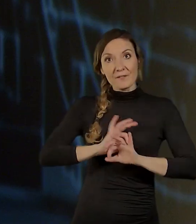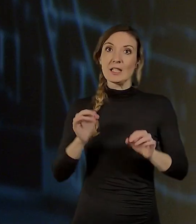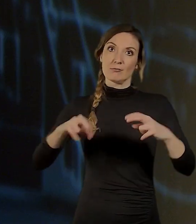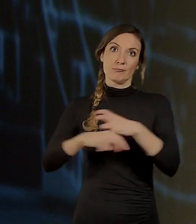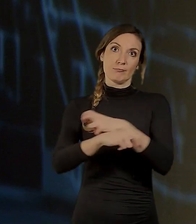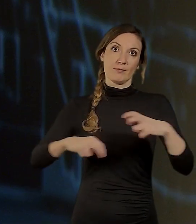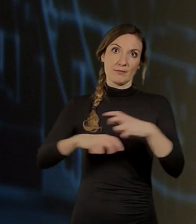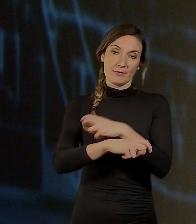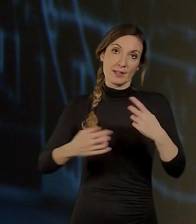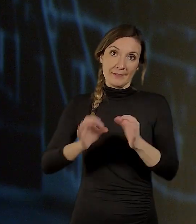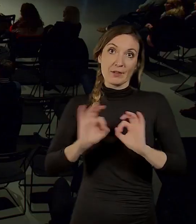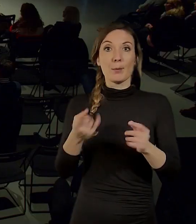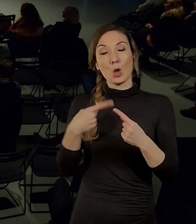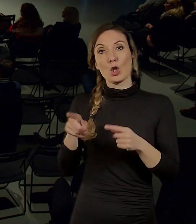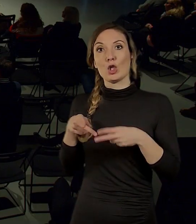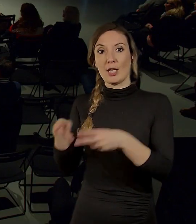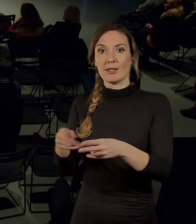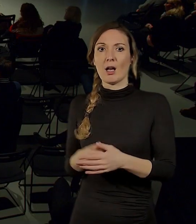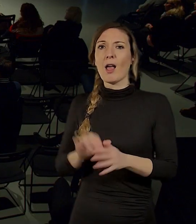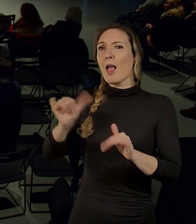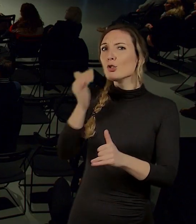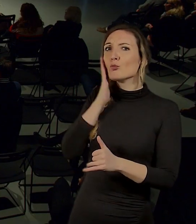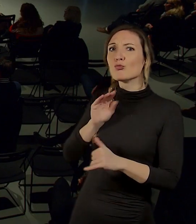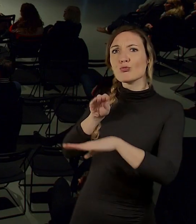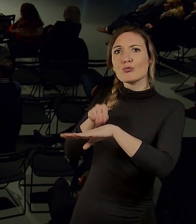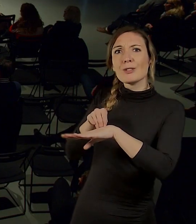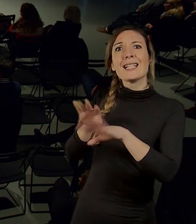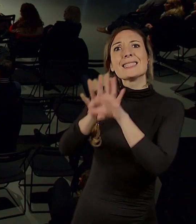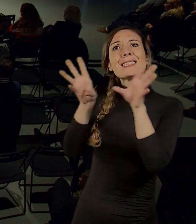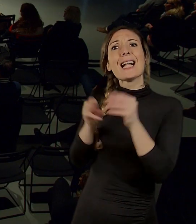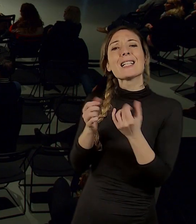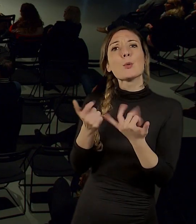And the commercial spaces, which include both shops and services,